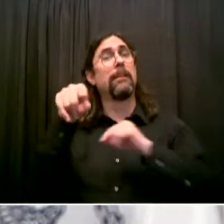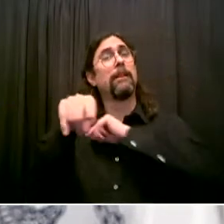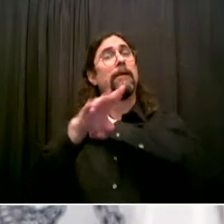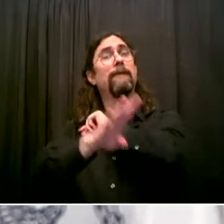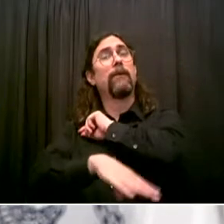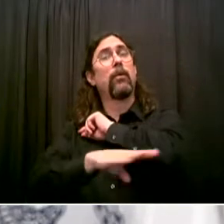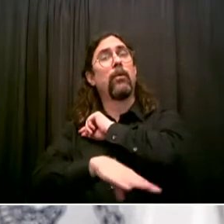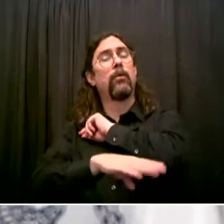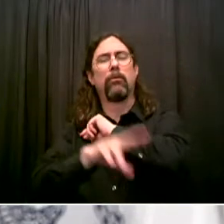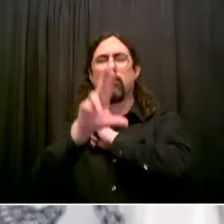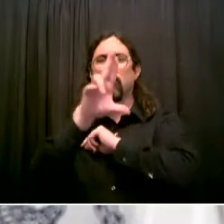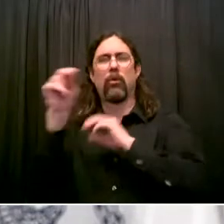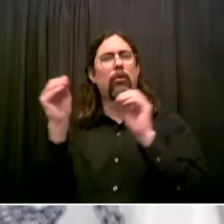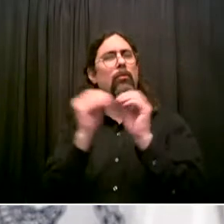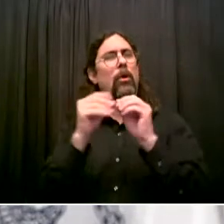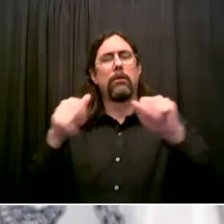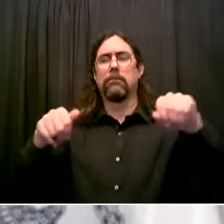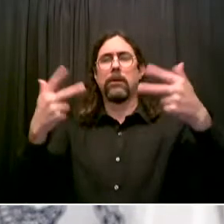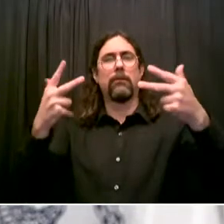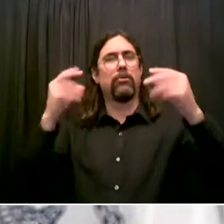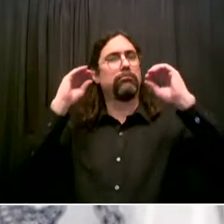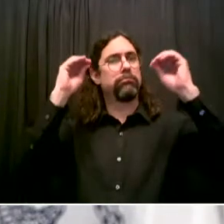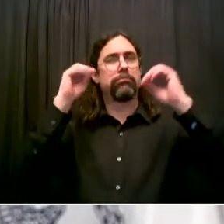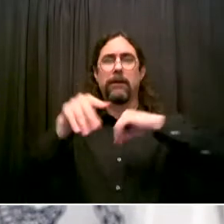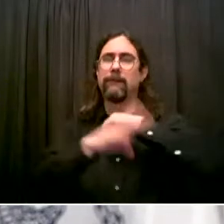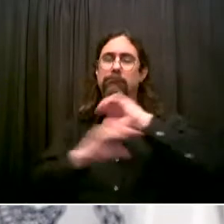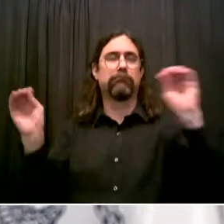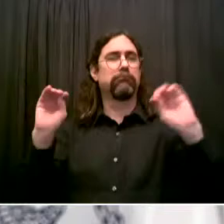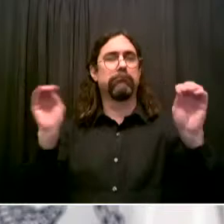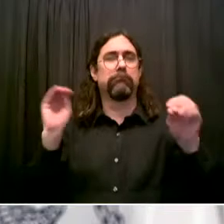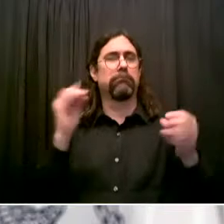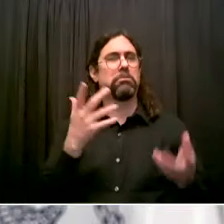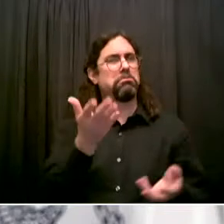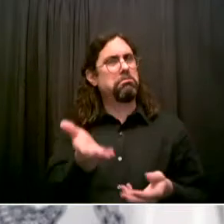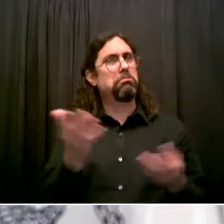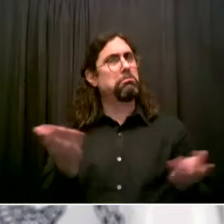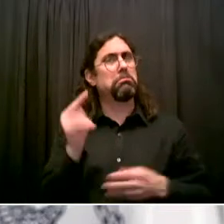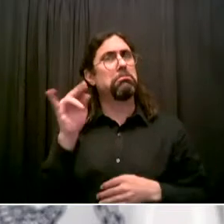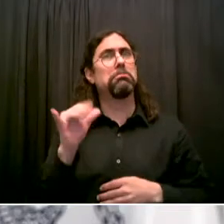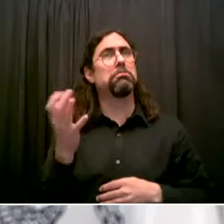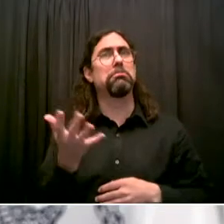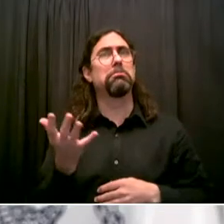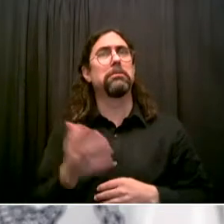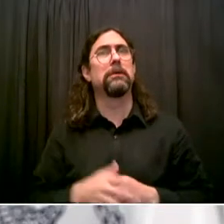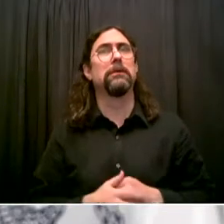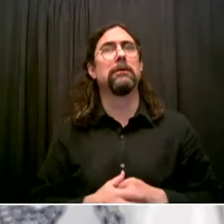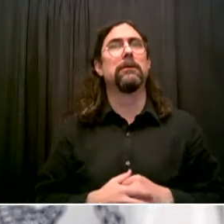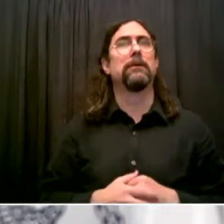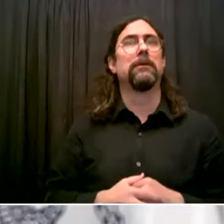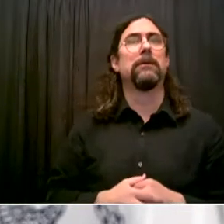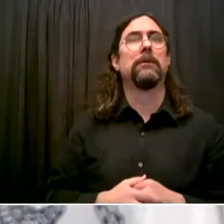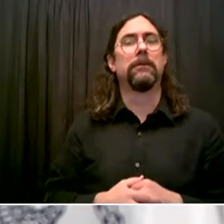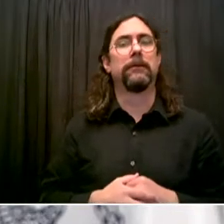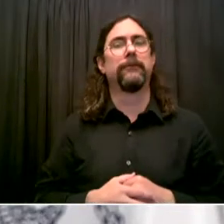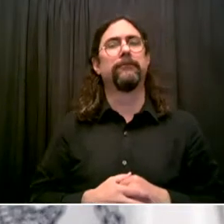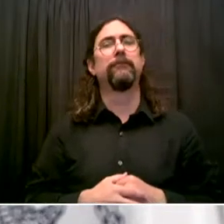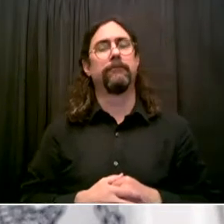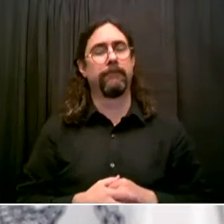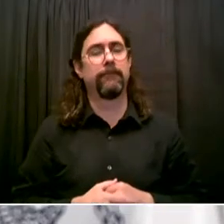PLAN TO MAKE THE DECISIONS? WE WILL HAVE AN UPDATE IN THE XTNE FEW WEEKS.